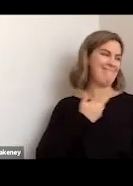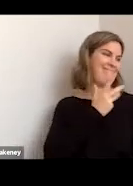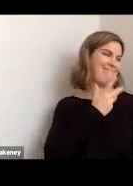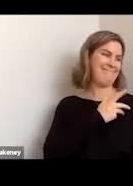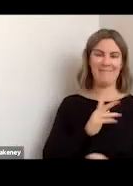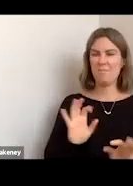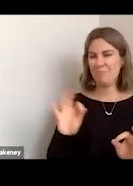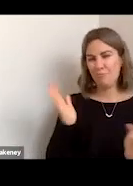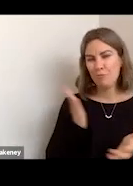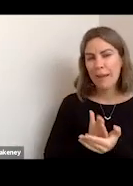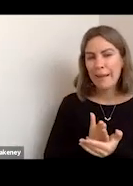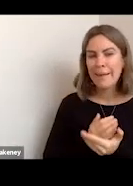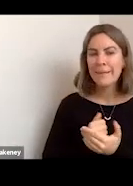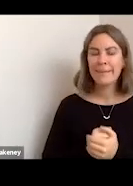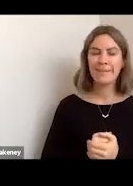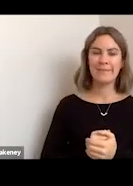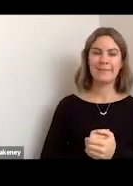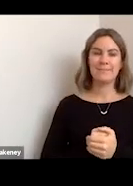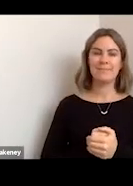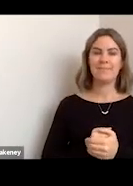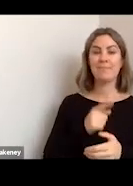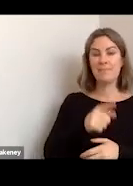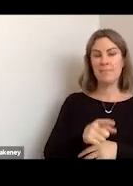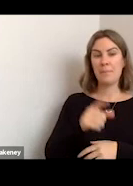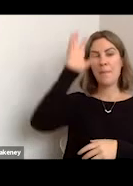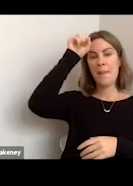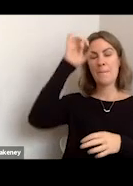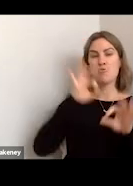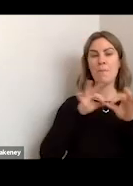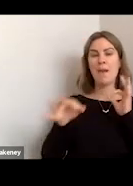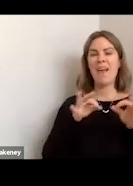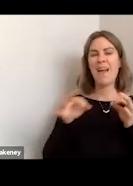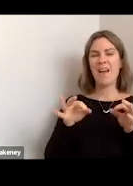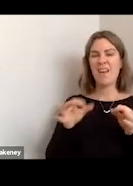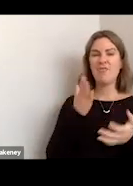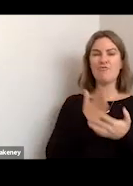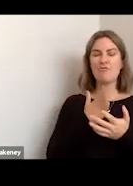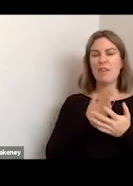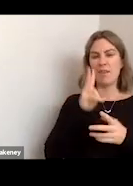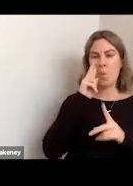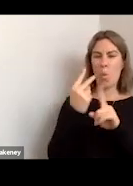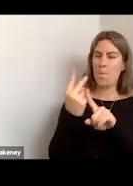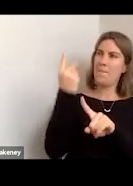Memory Planner, I want to look back at last Easter, last